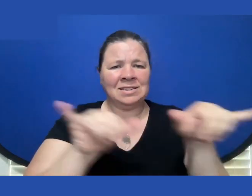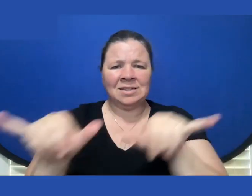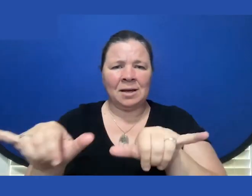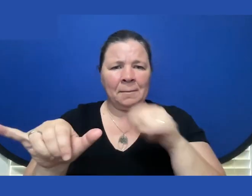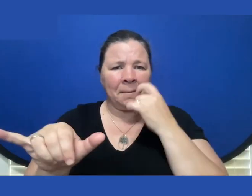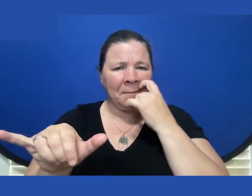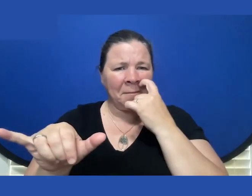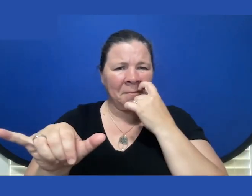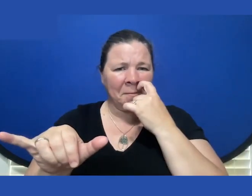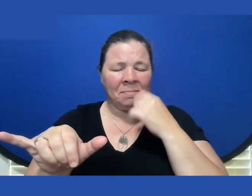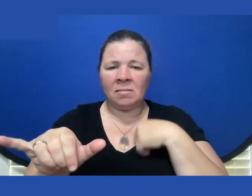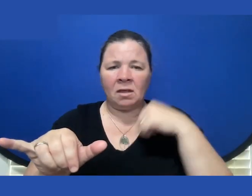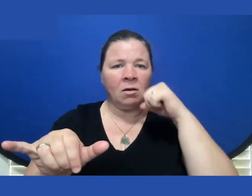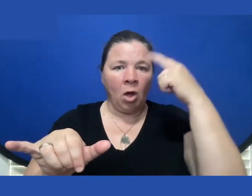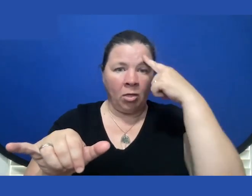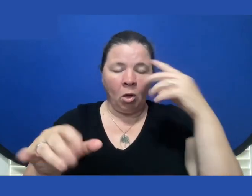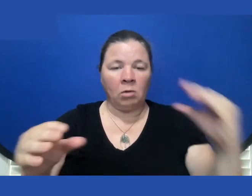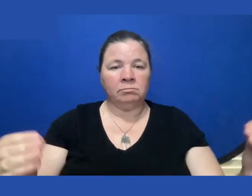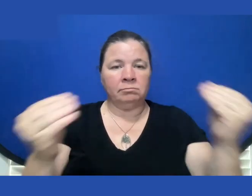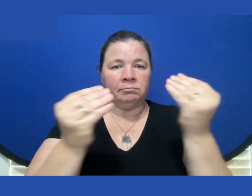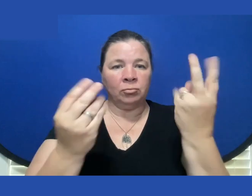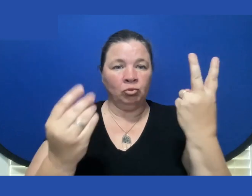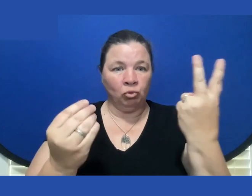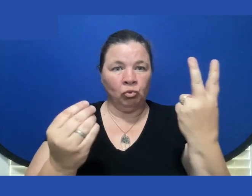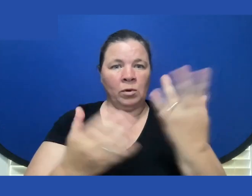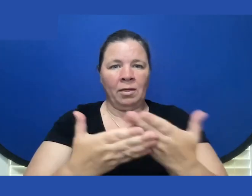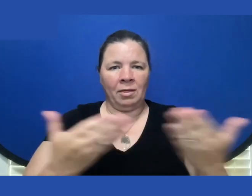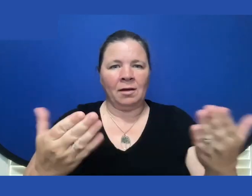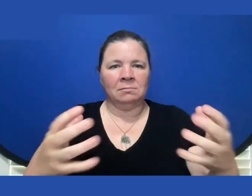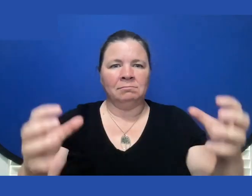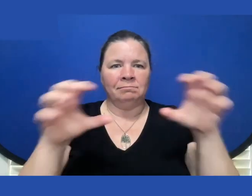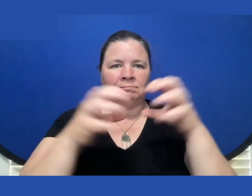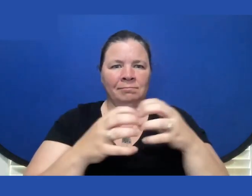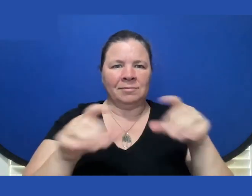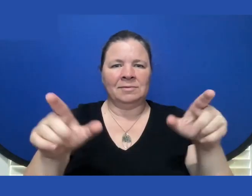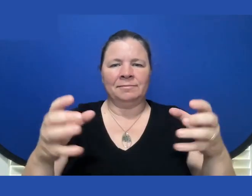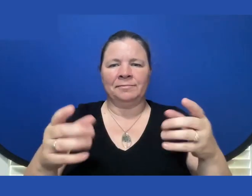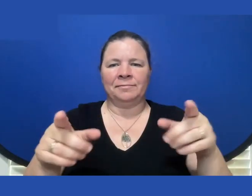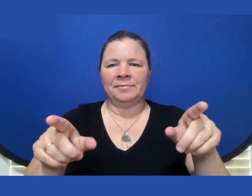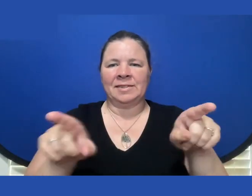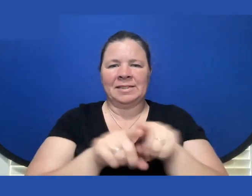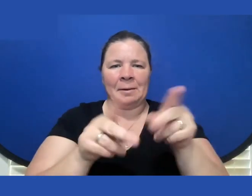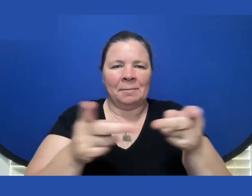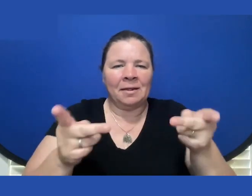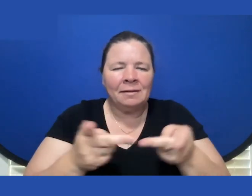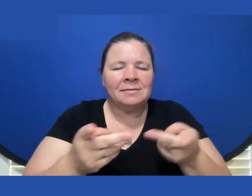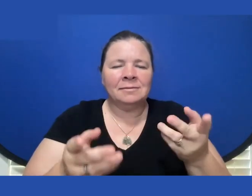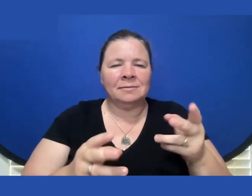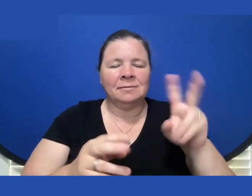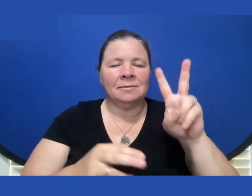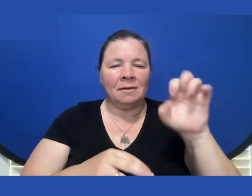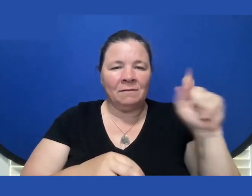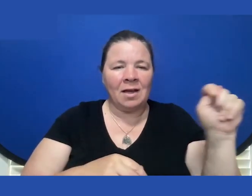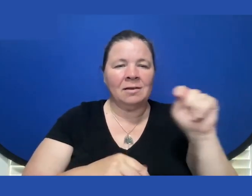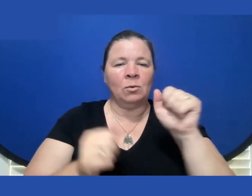It hadn't occurred to me to put the two together. I was asked by a number of the corporate members that we work with, would I consider it.